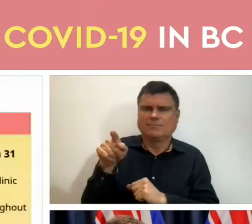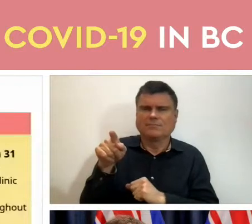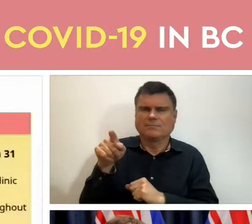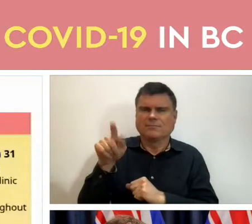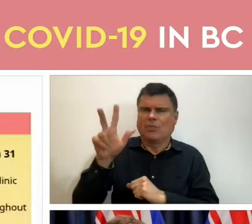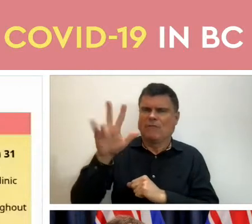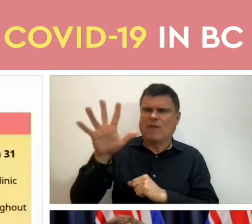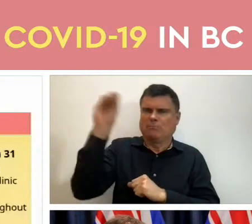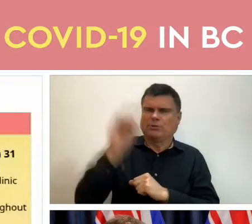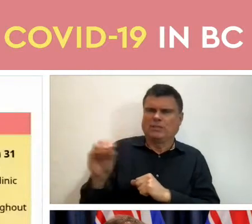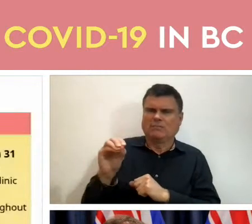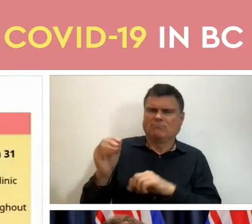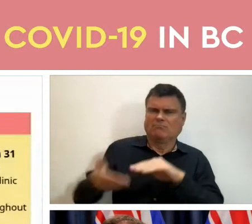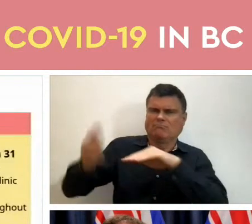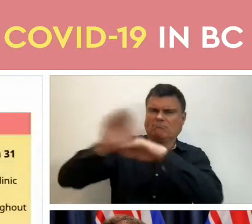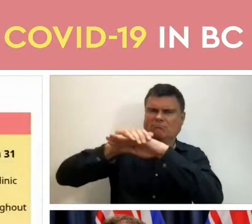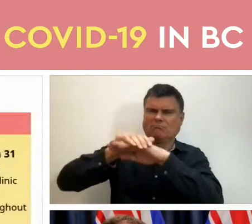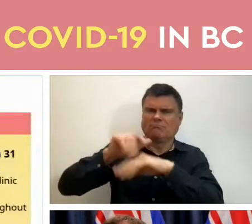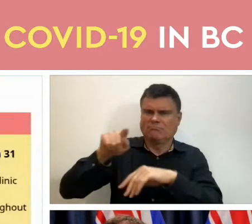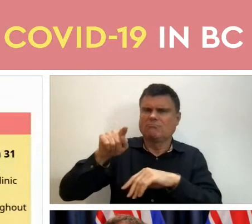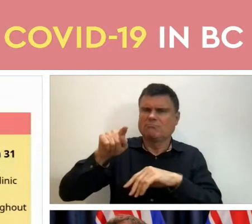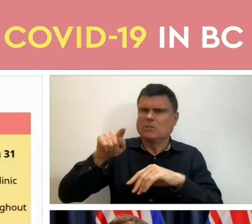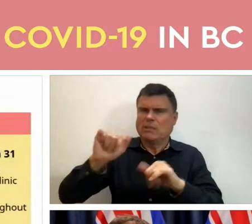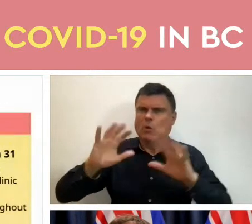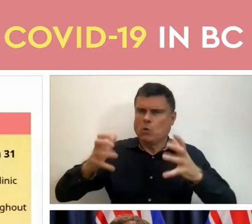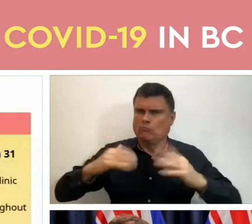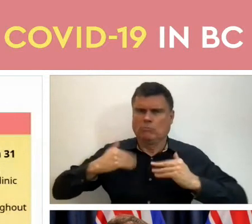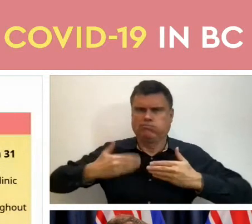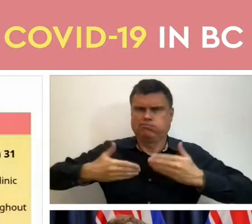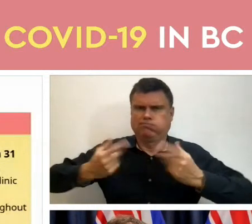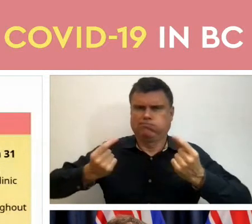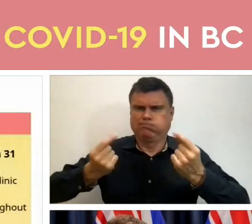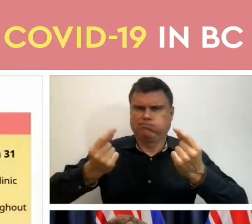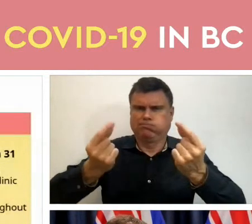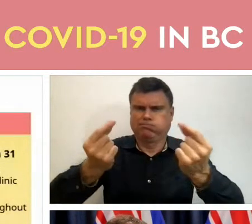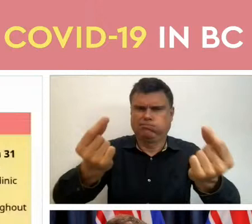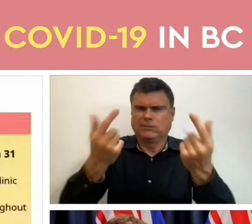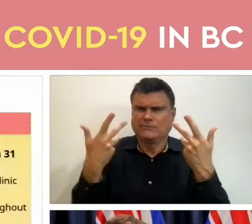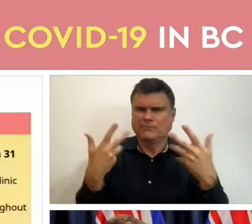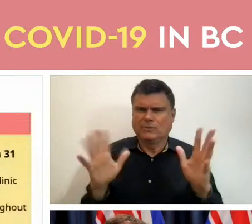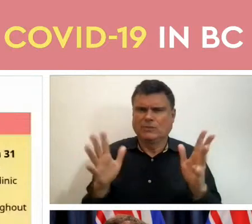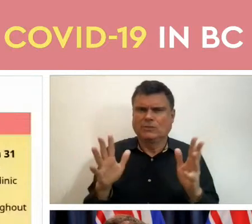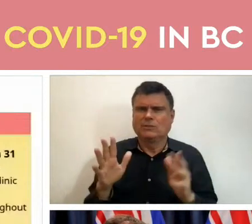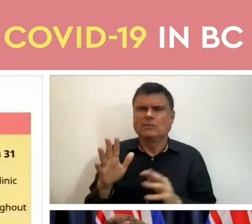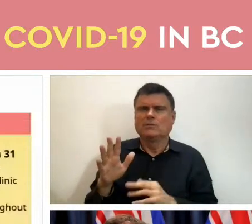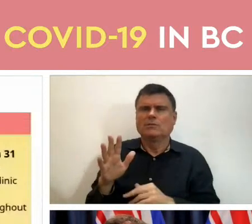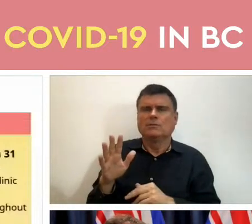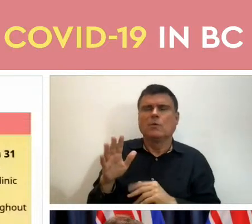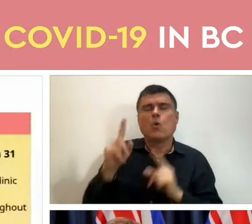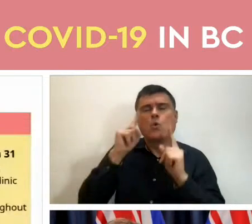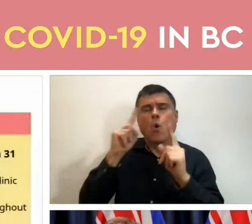The total projected for January was 730,000 boosters.